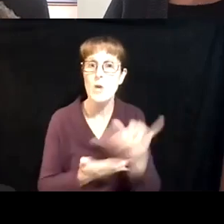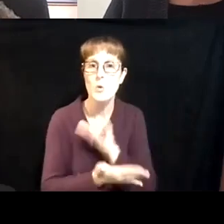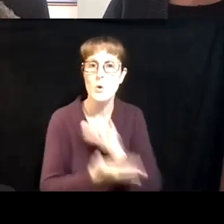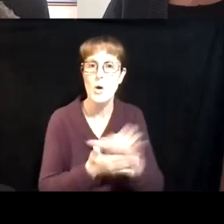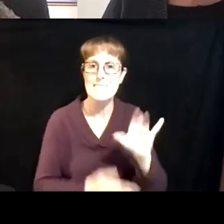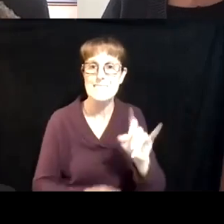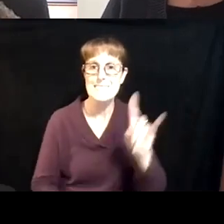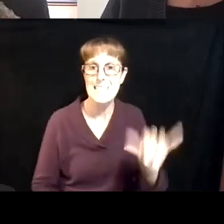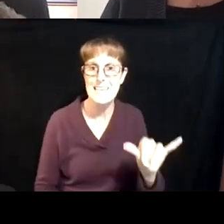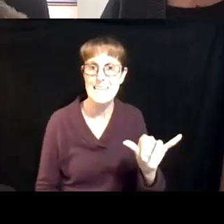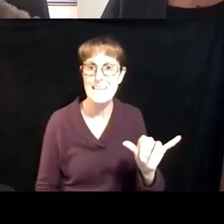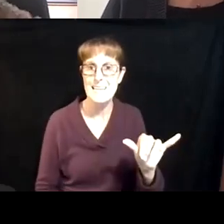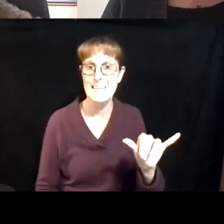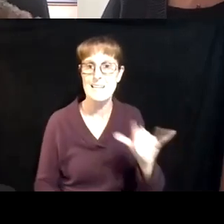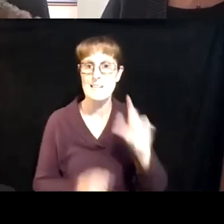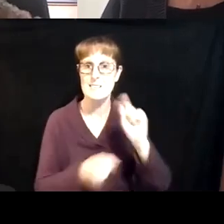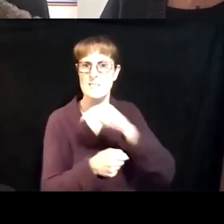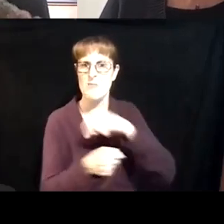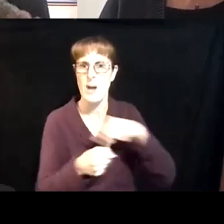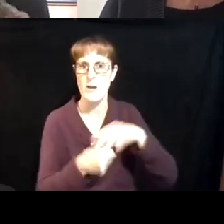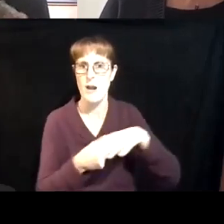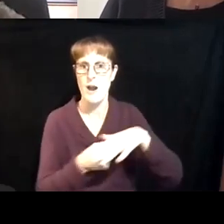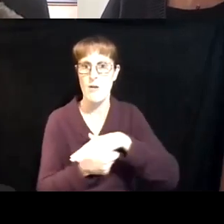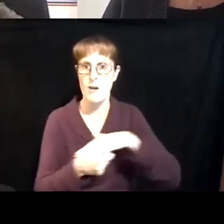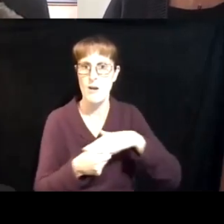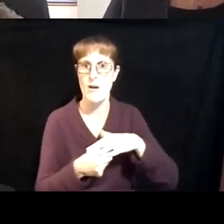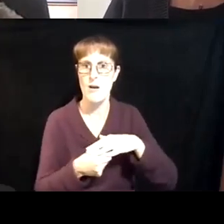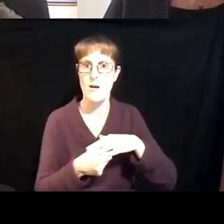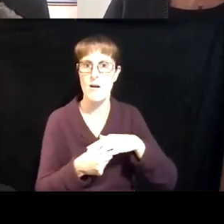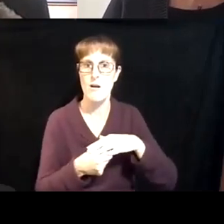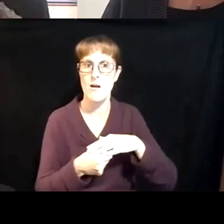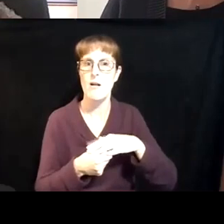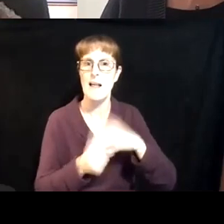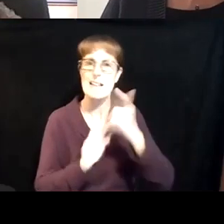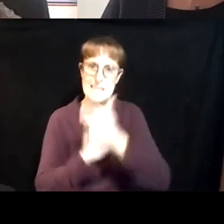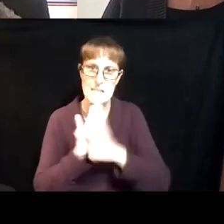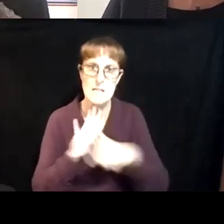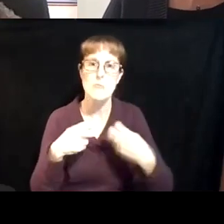who are in trouble with the law or/and going to juvenile court.